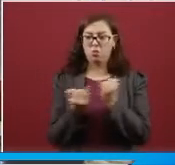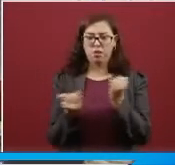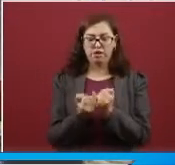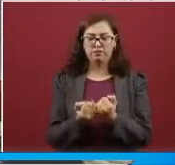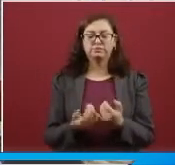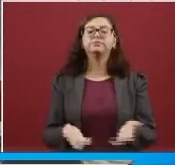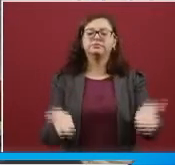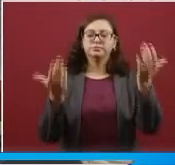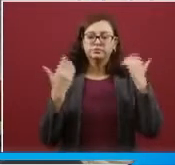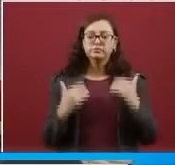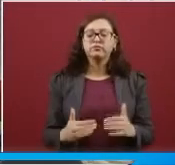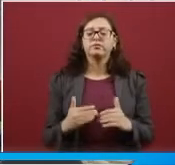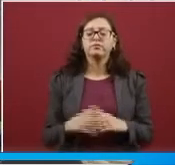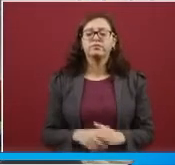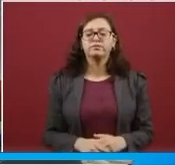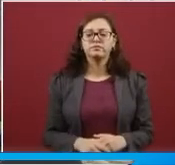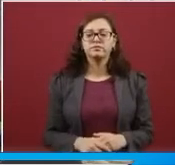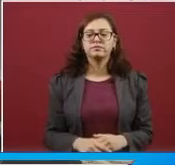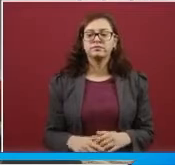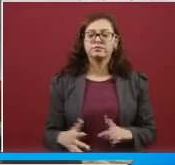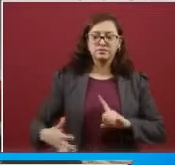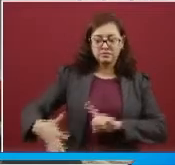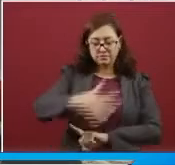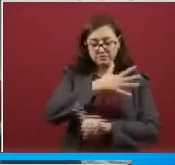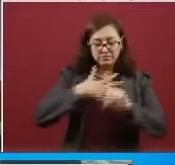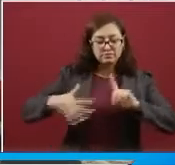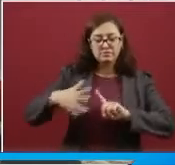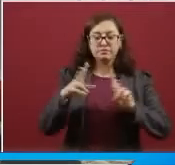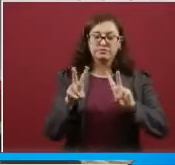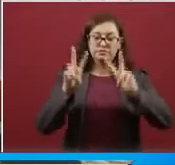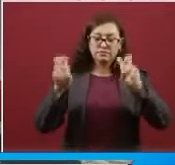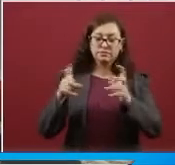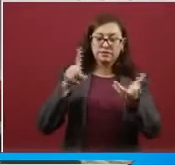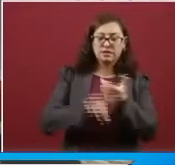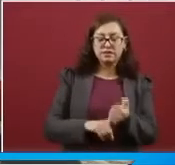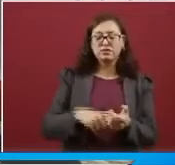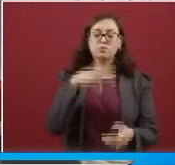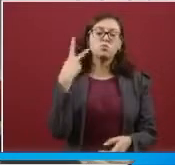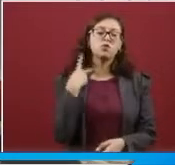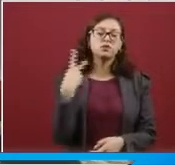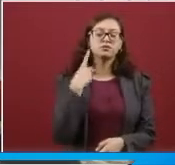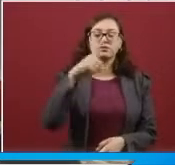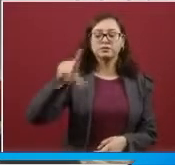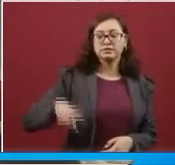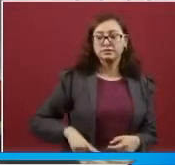the new social communication policy marks a clear separation of the means of communication with the Government